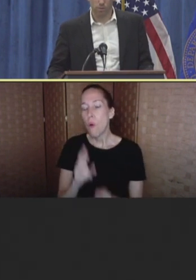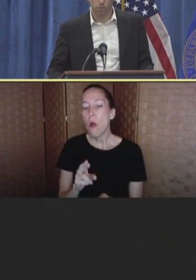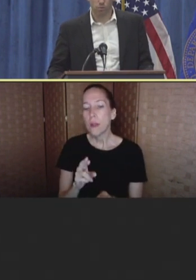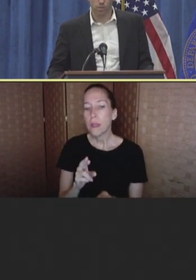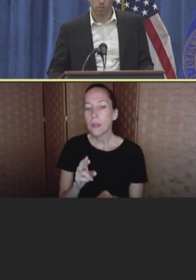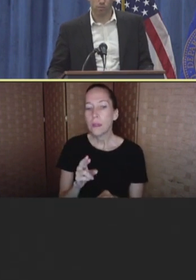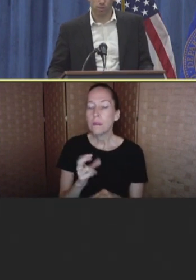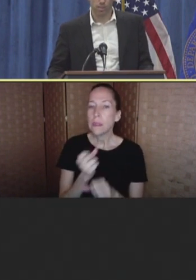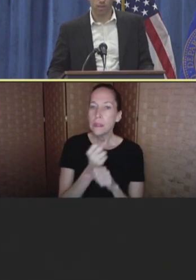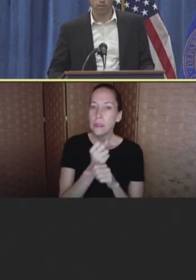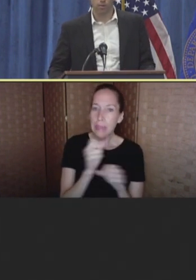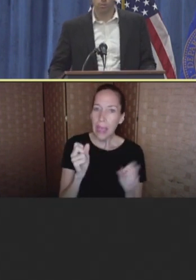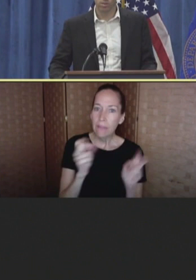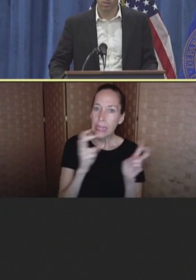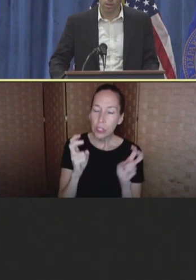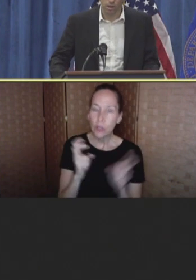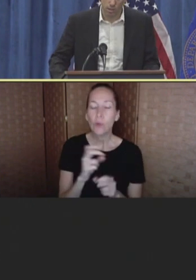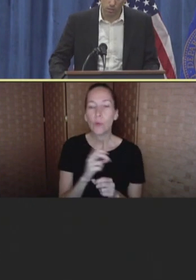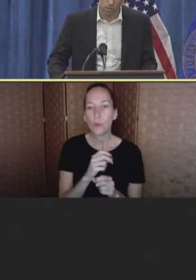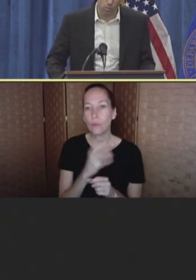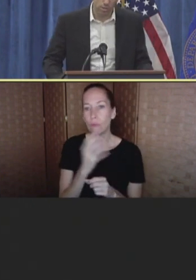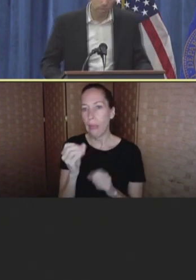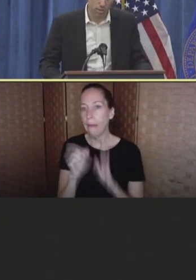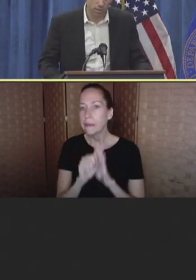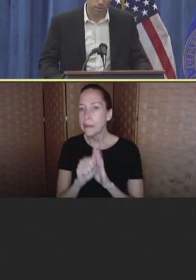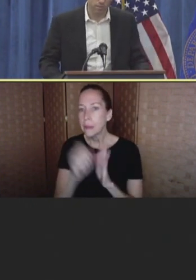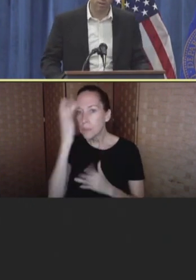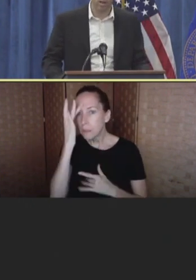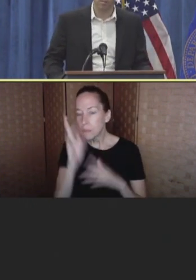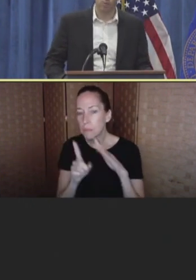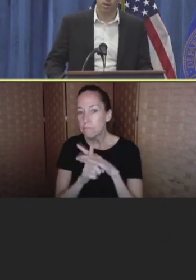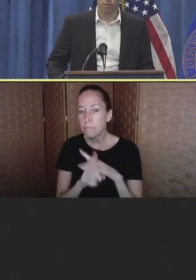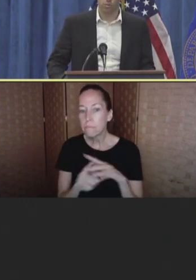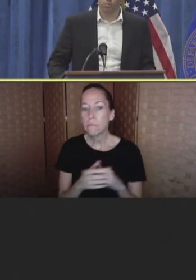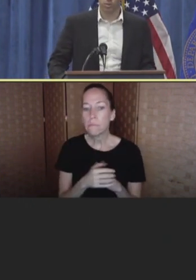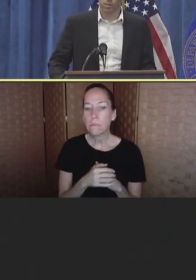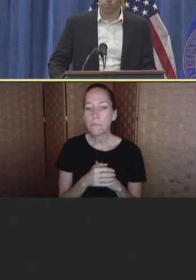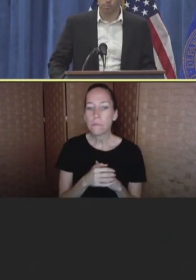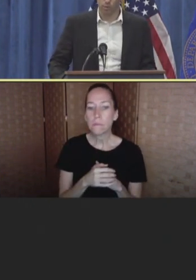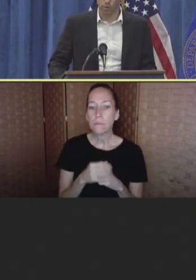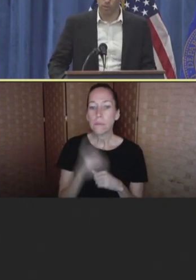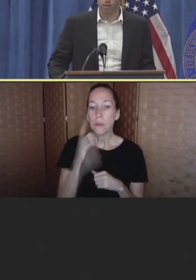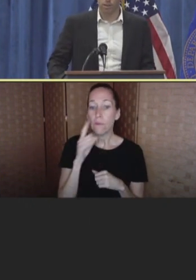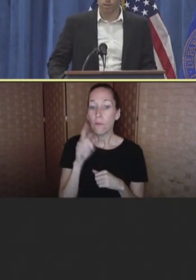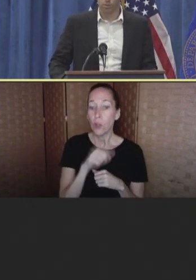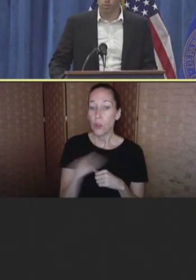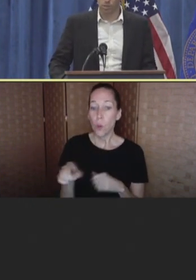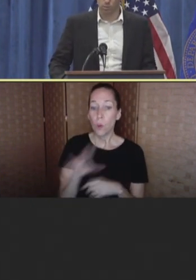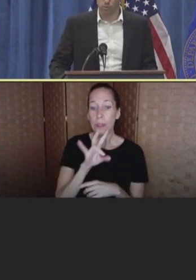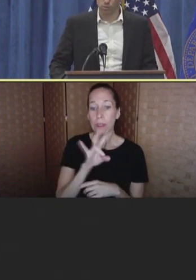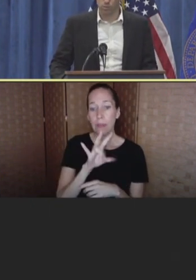But for the second dose there was only 75 to 83 percent reported those symptoms, which